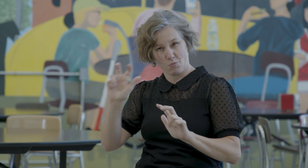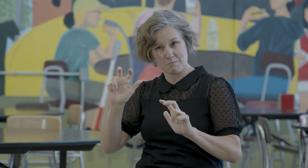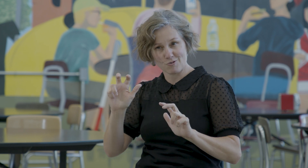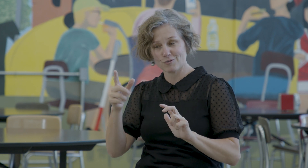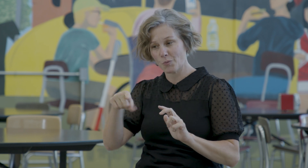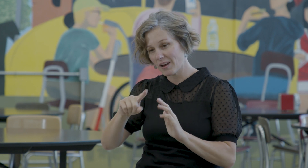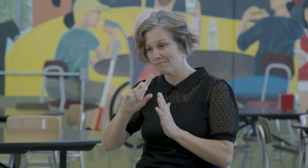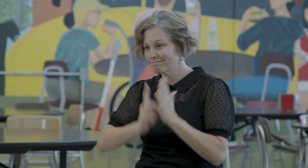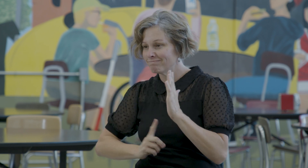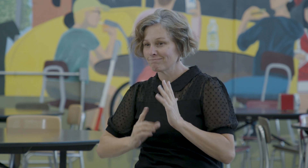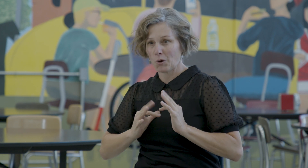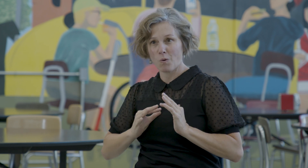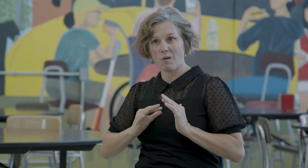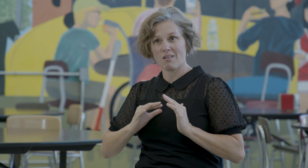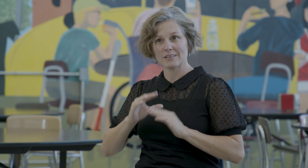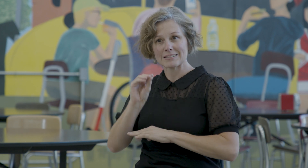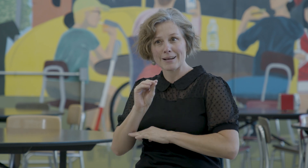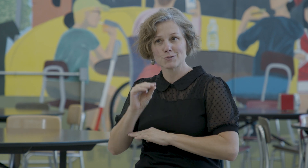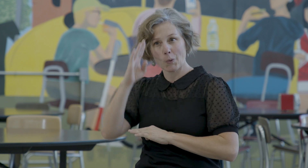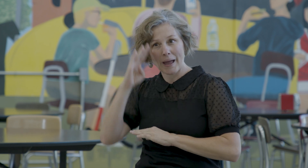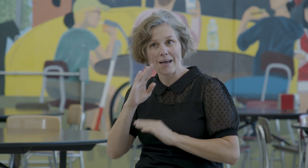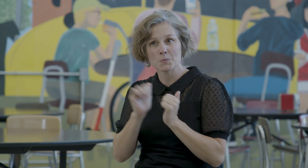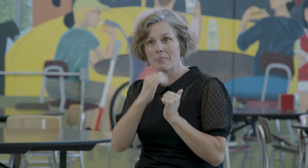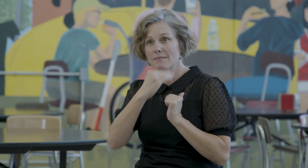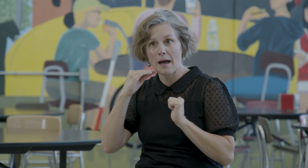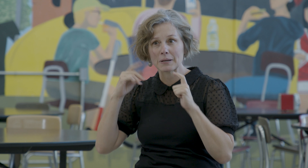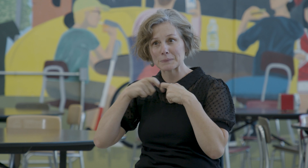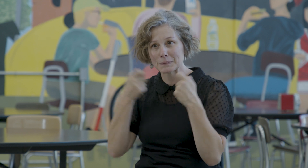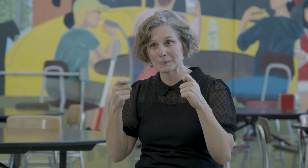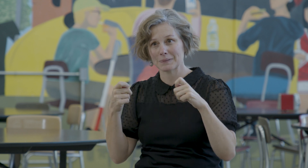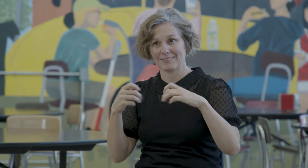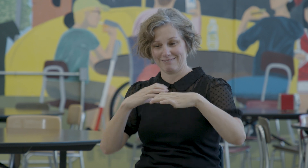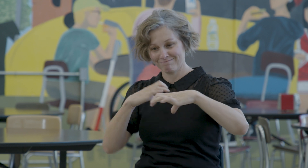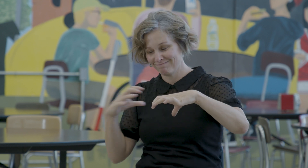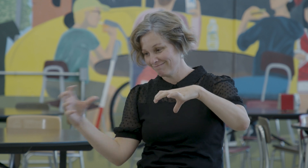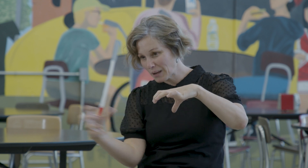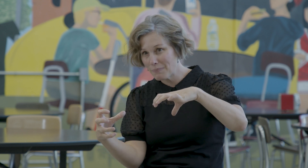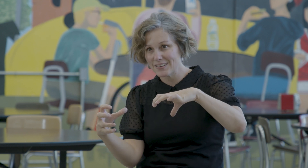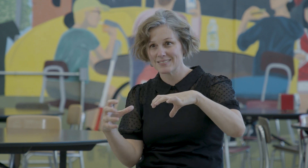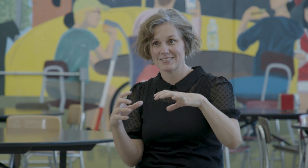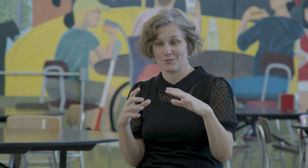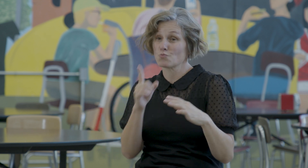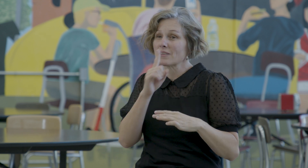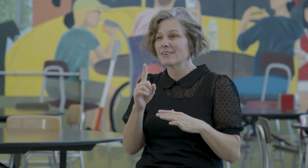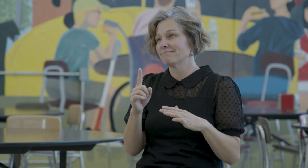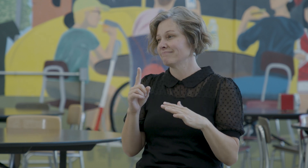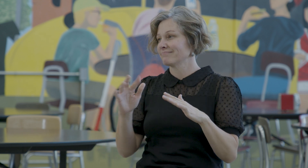So they created a logo of a raptor wearing a napkin tied around its neck, and they incorporated all